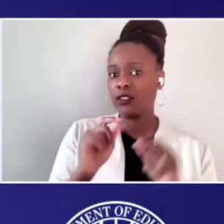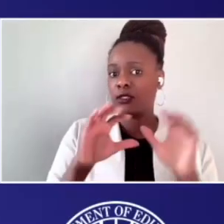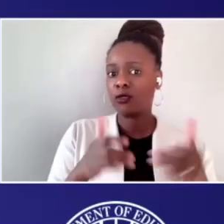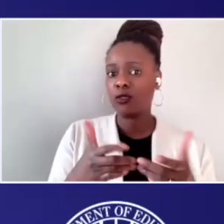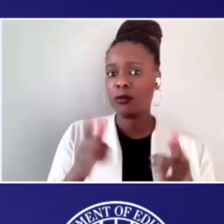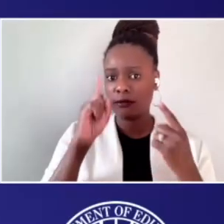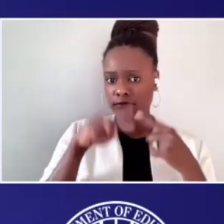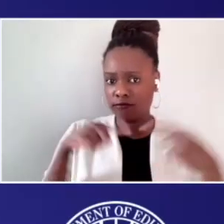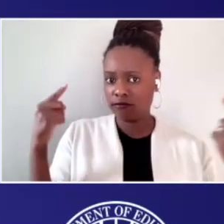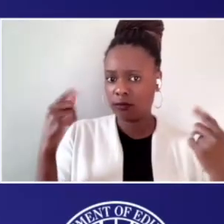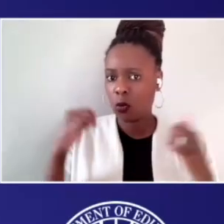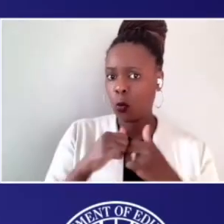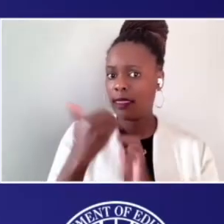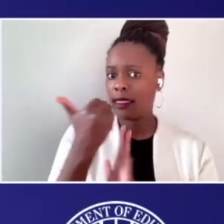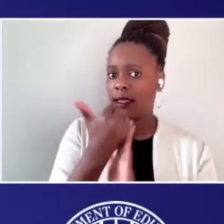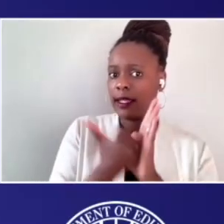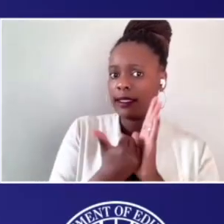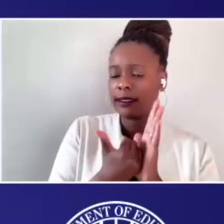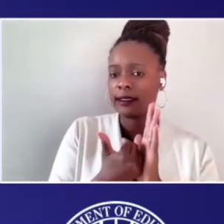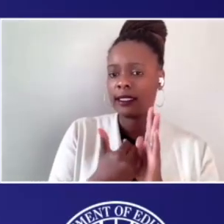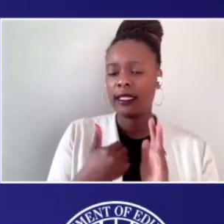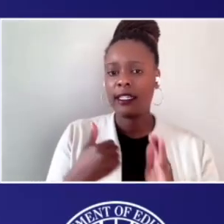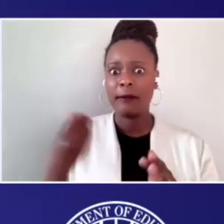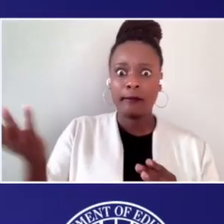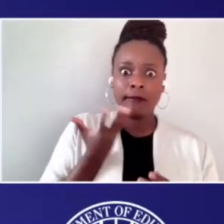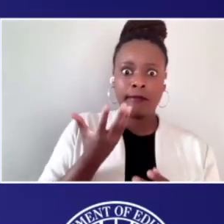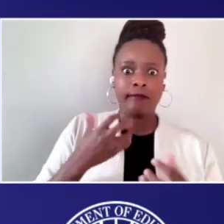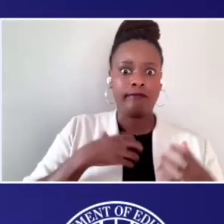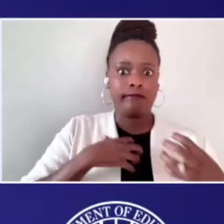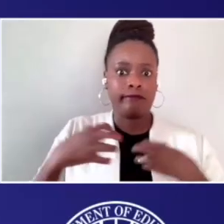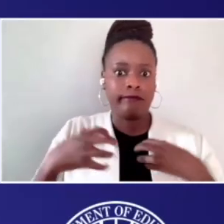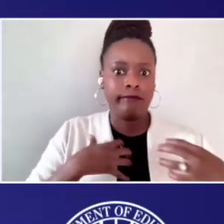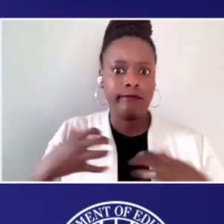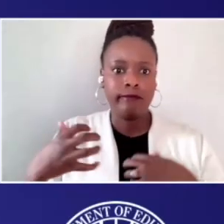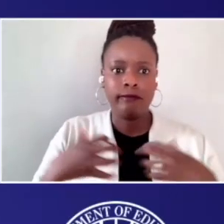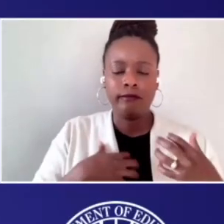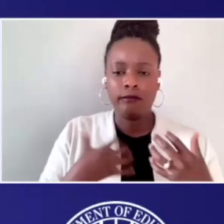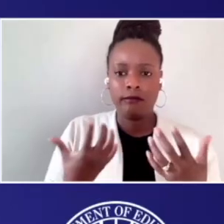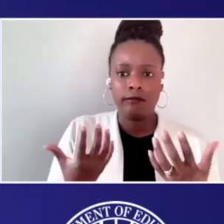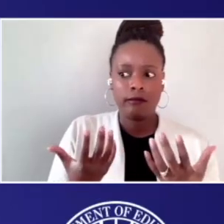and have been giving us an earful about this, what would it take to have the